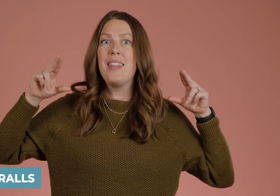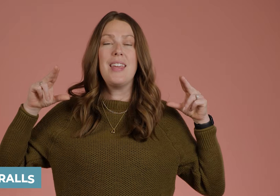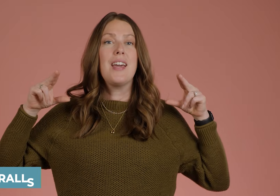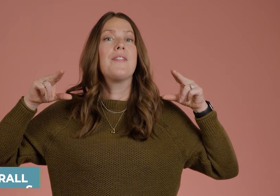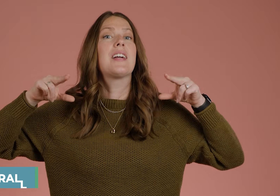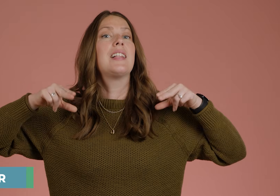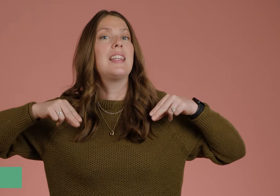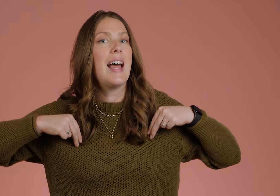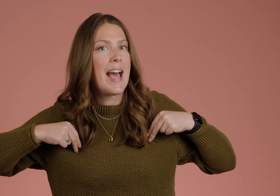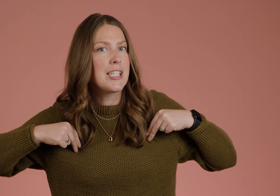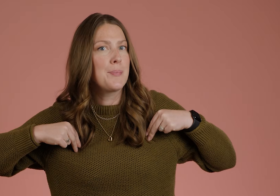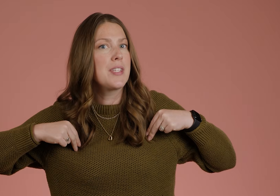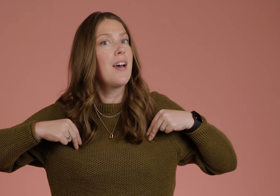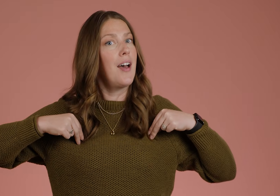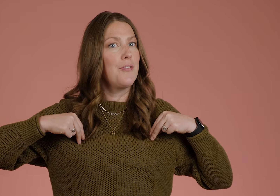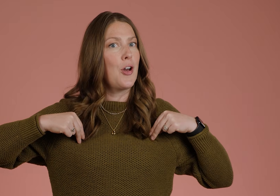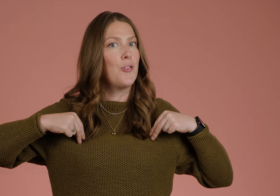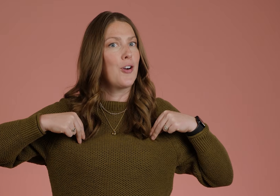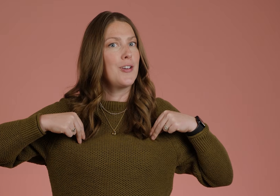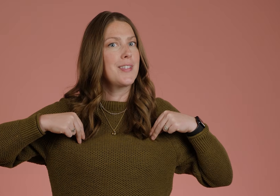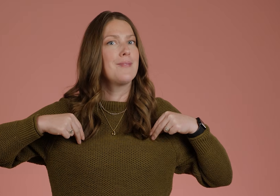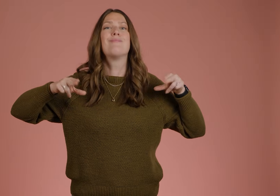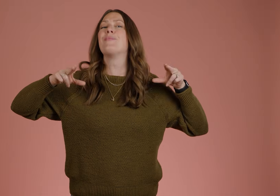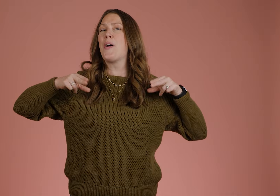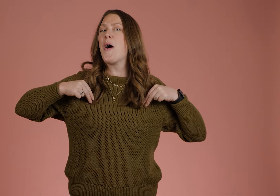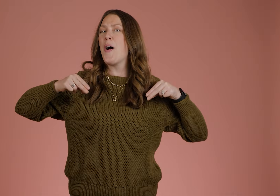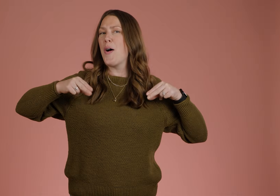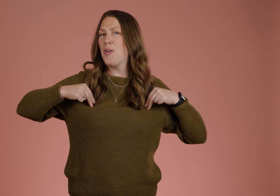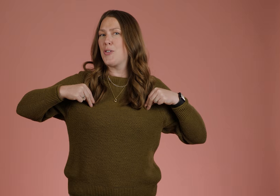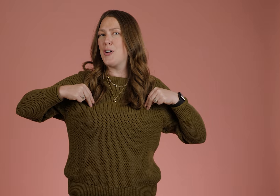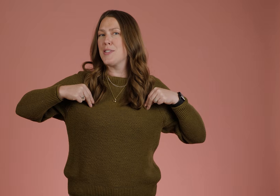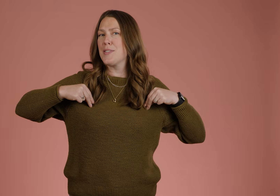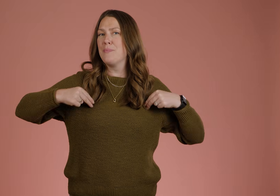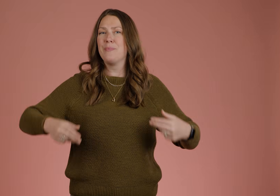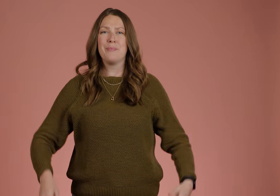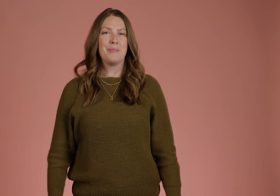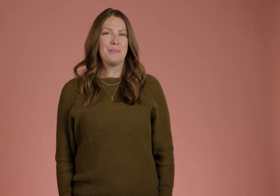Think of the clasps of the overalls. Overalls.